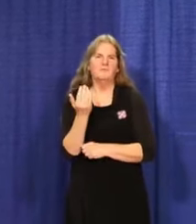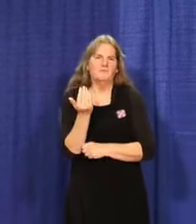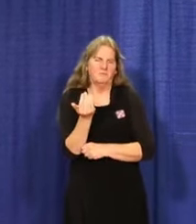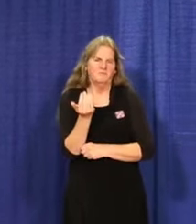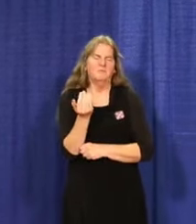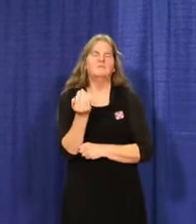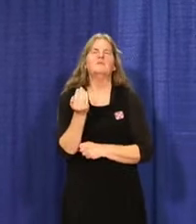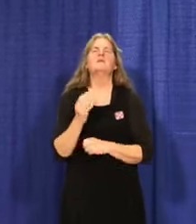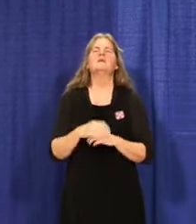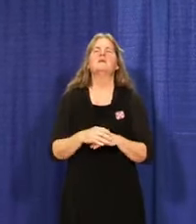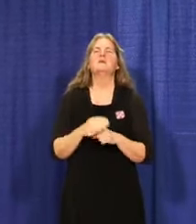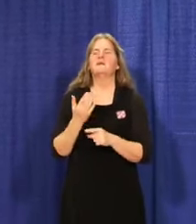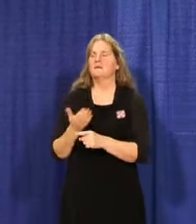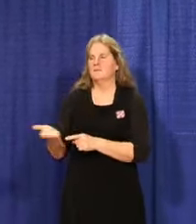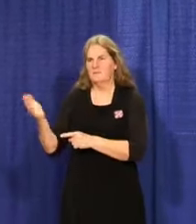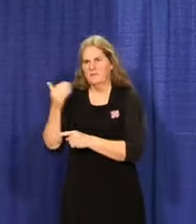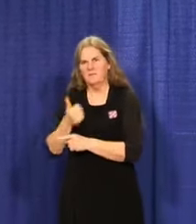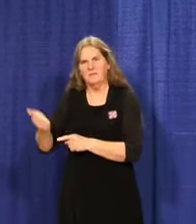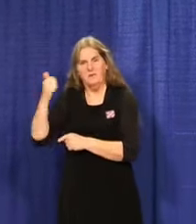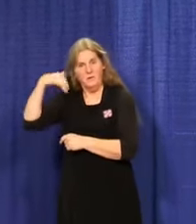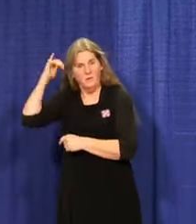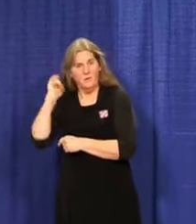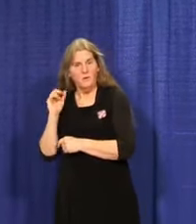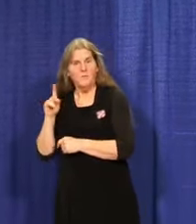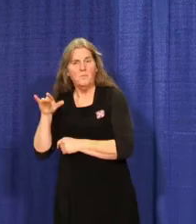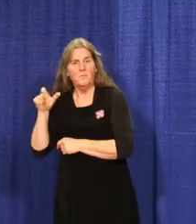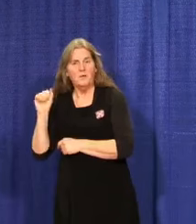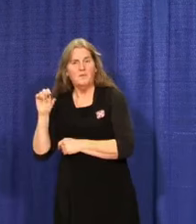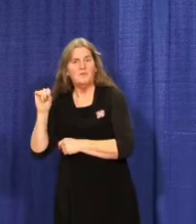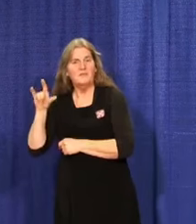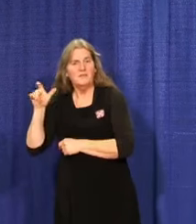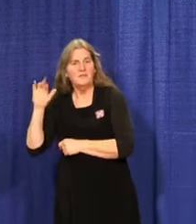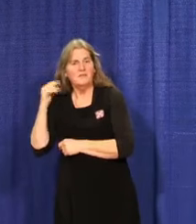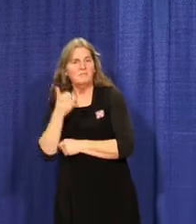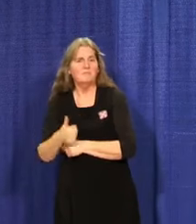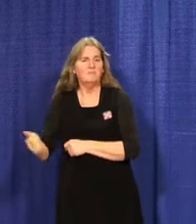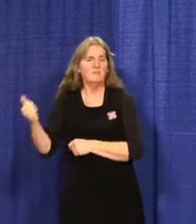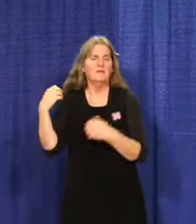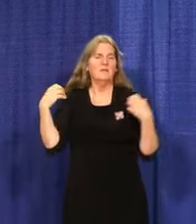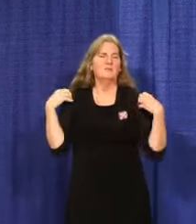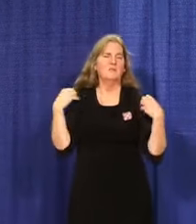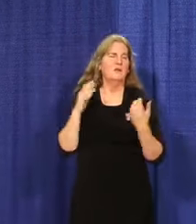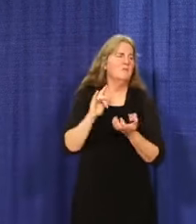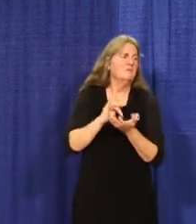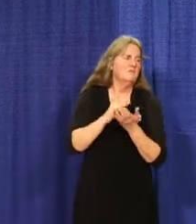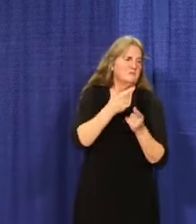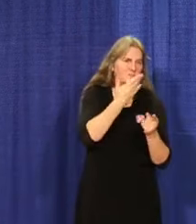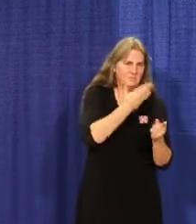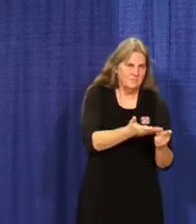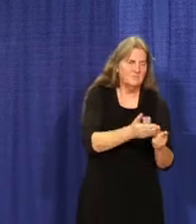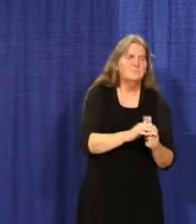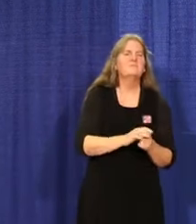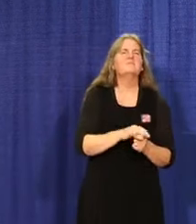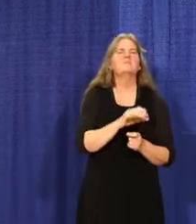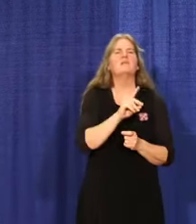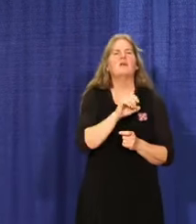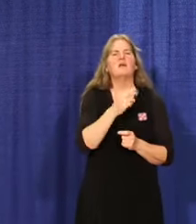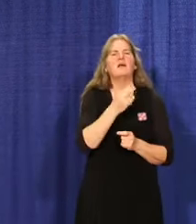the honourable Sandy Silver and the Yukon's Chief Medical Officer of health Dr Brendan Hanley. Sign language interpretation is being provided by Mary Tiessen